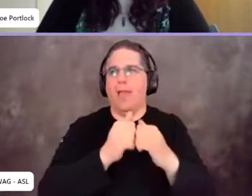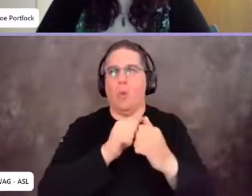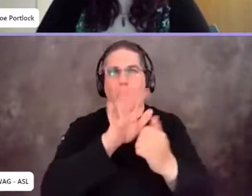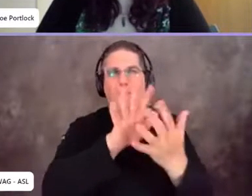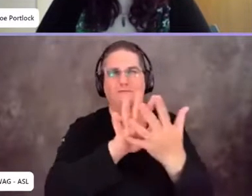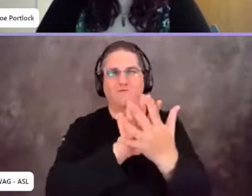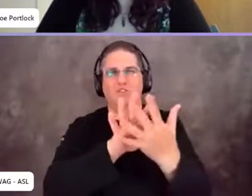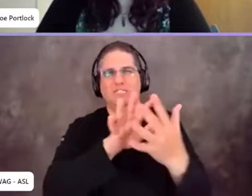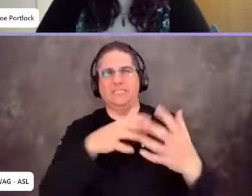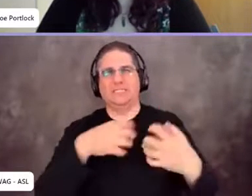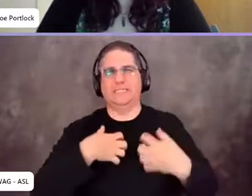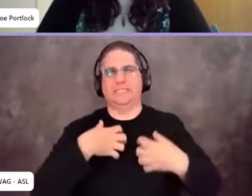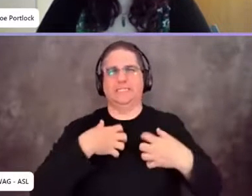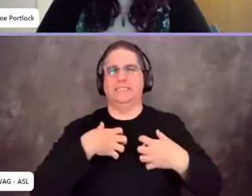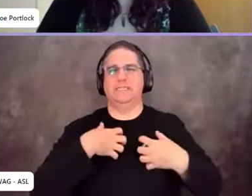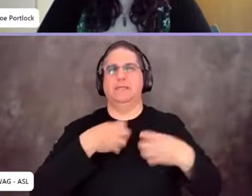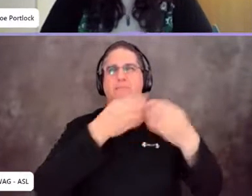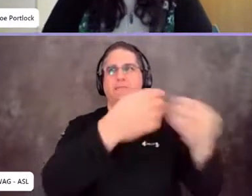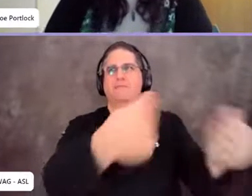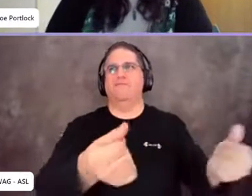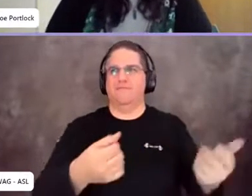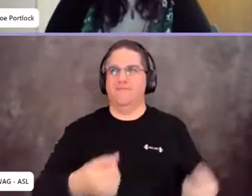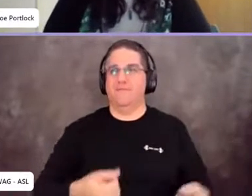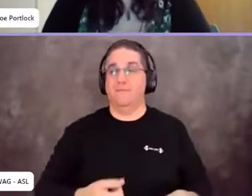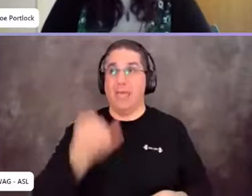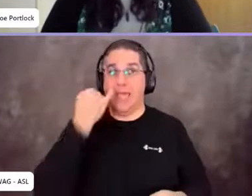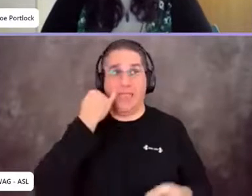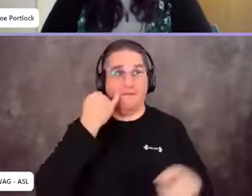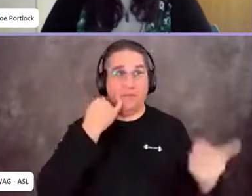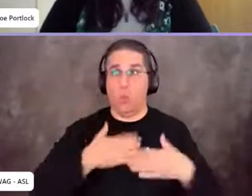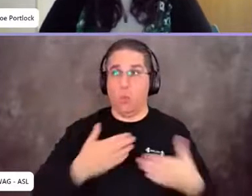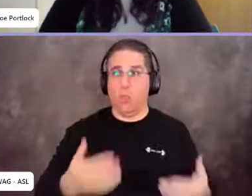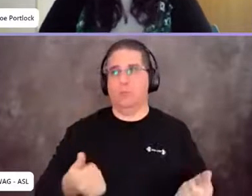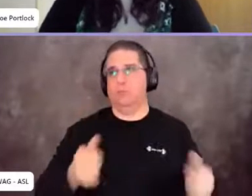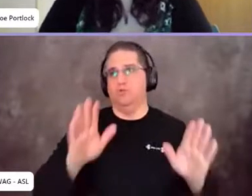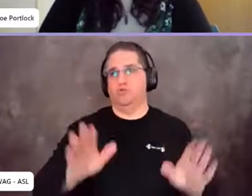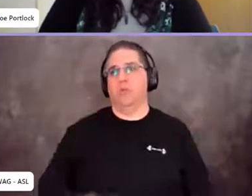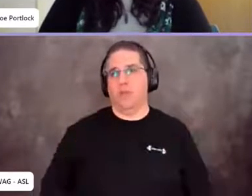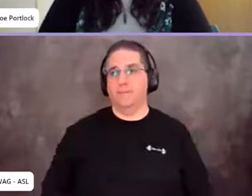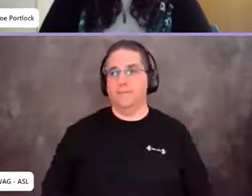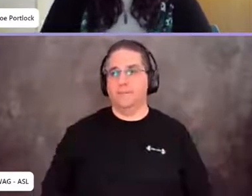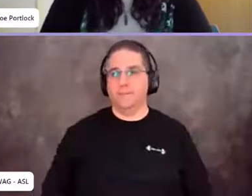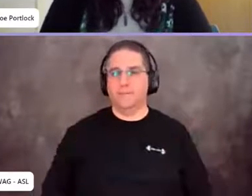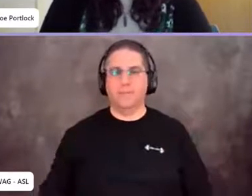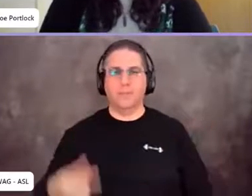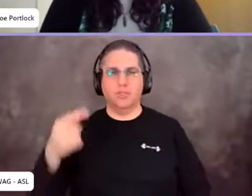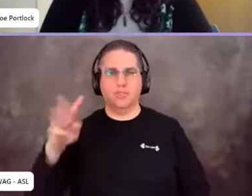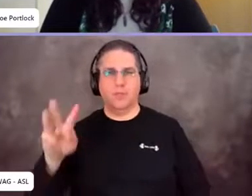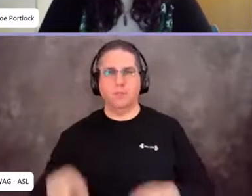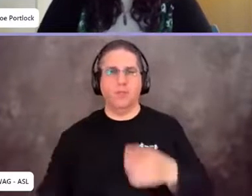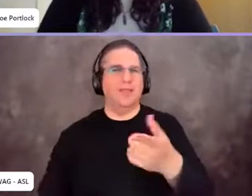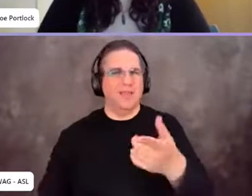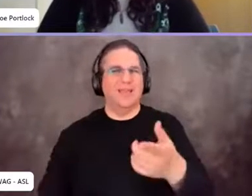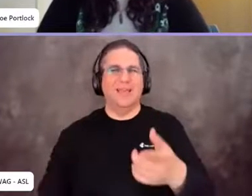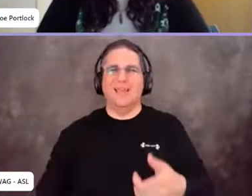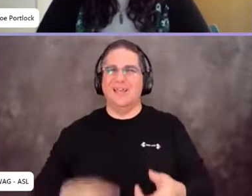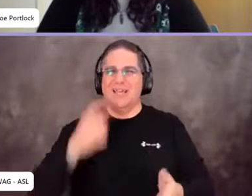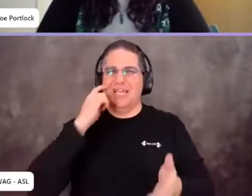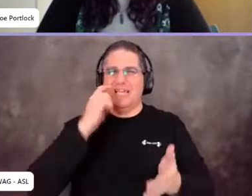that's a really fun challenge to unlock, it's where there might be friction or if there's not, that's wonderful